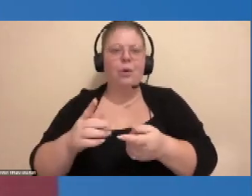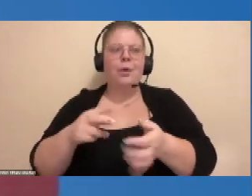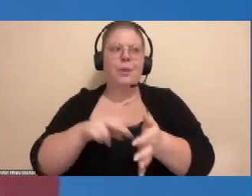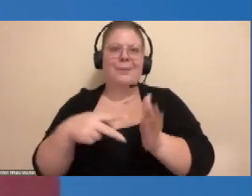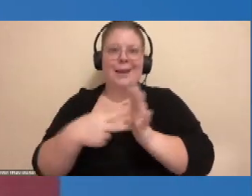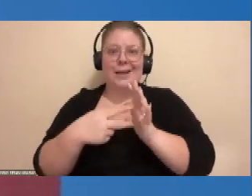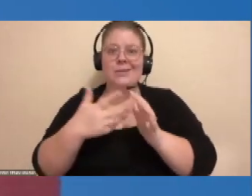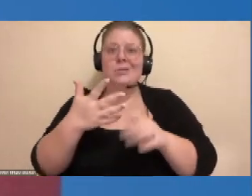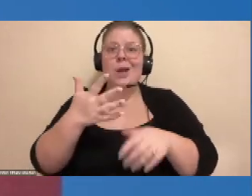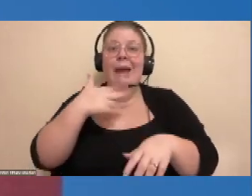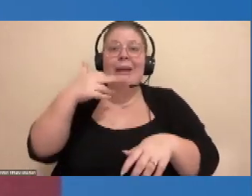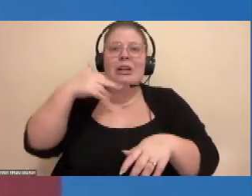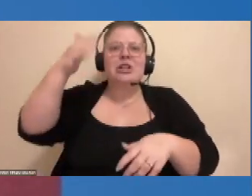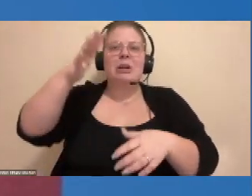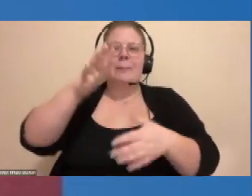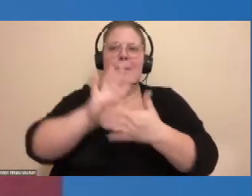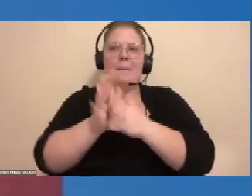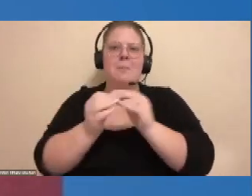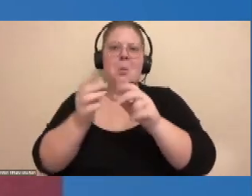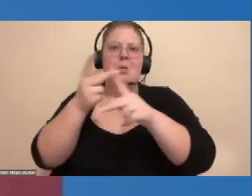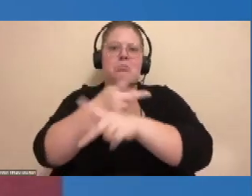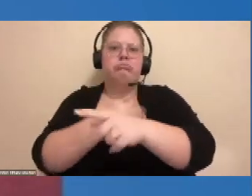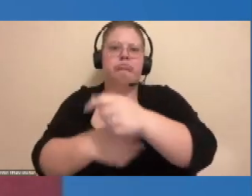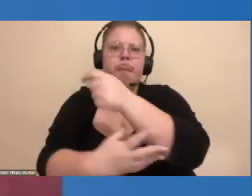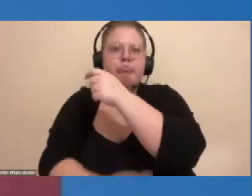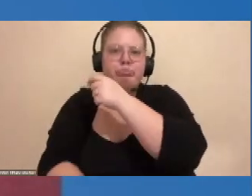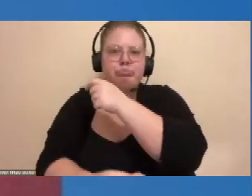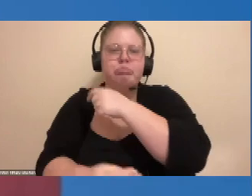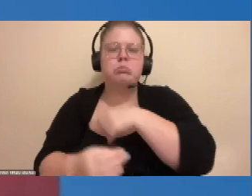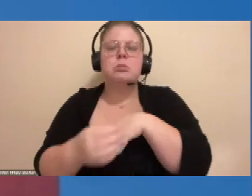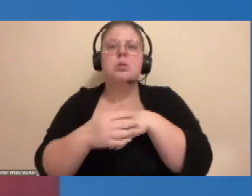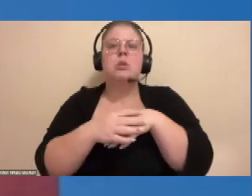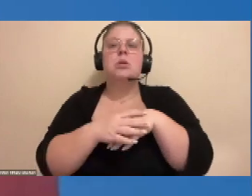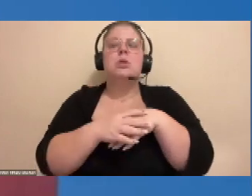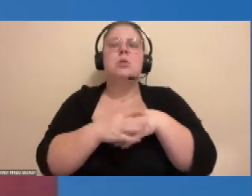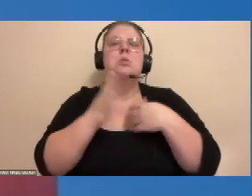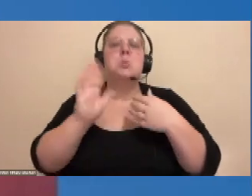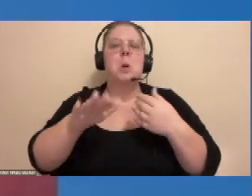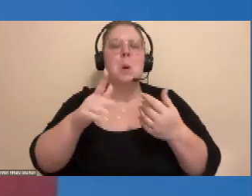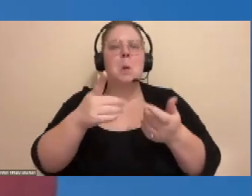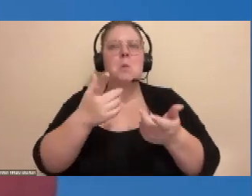And really looking precisely at some of the barriers